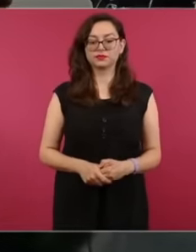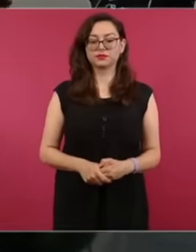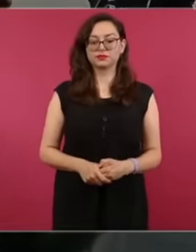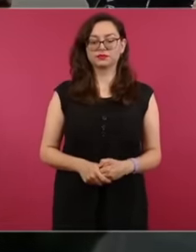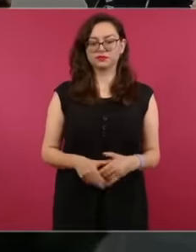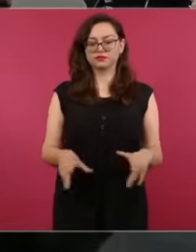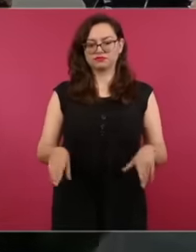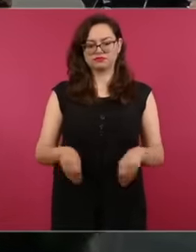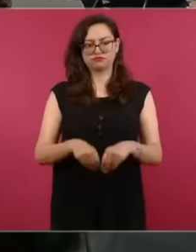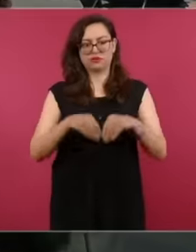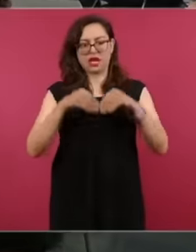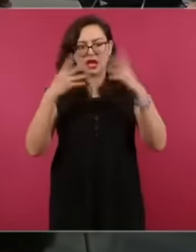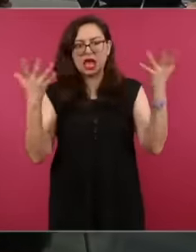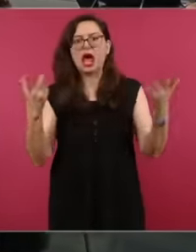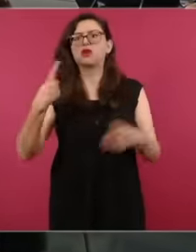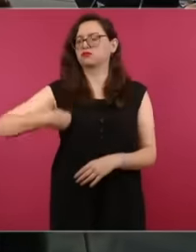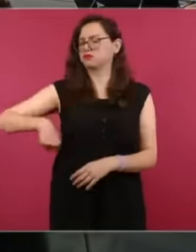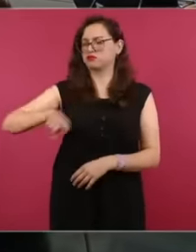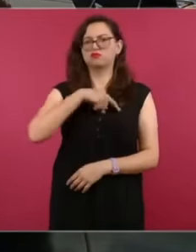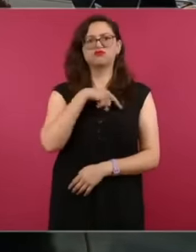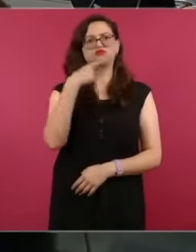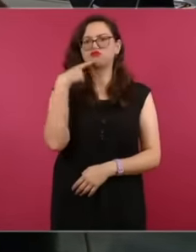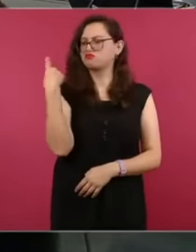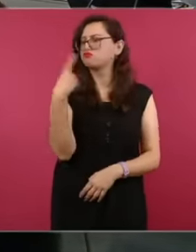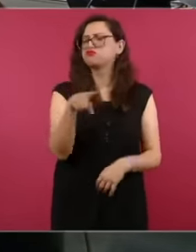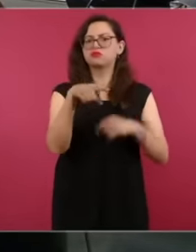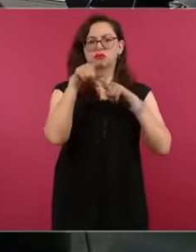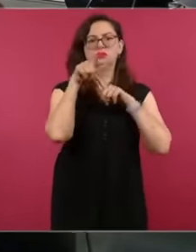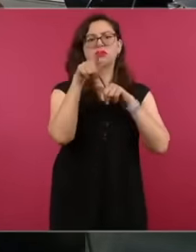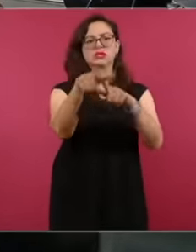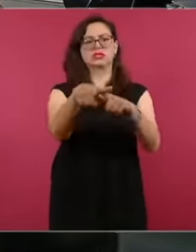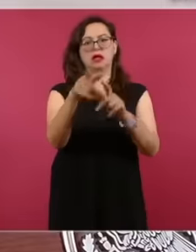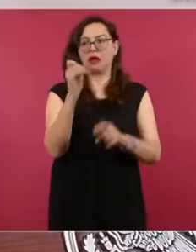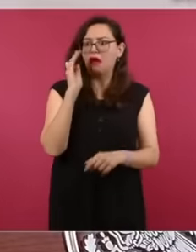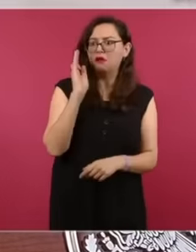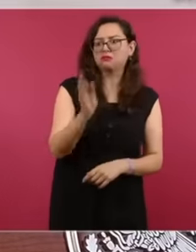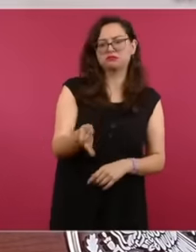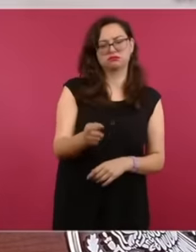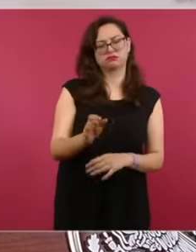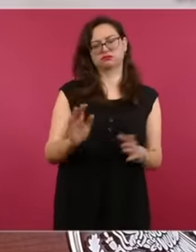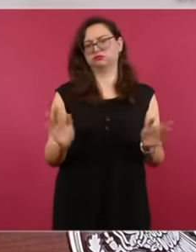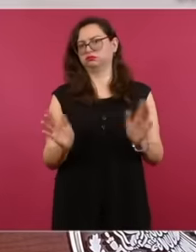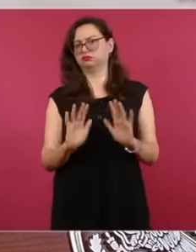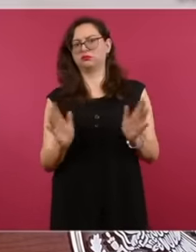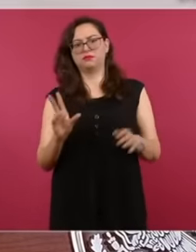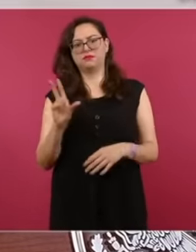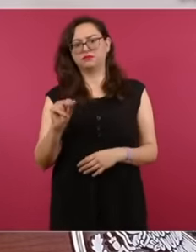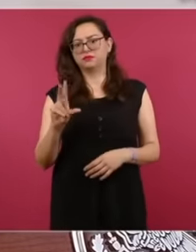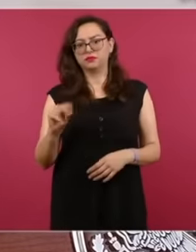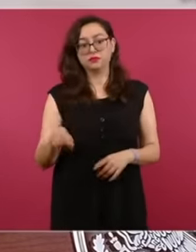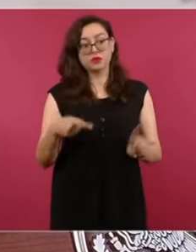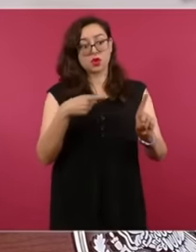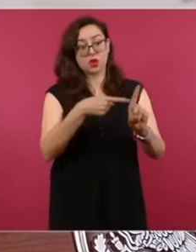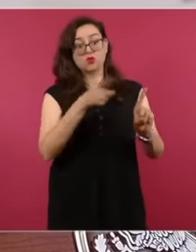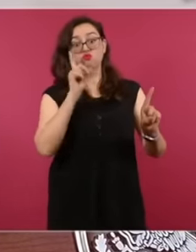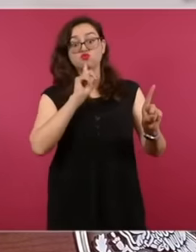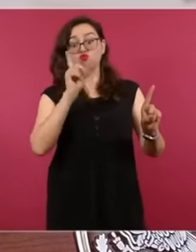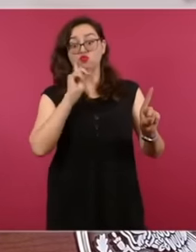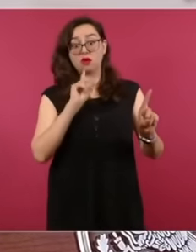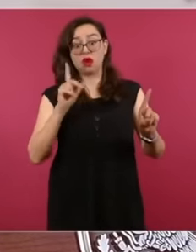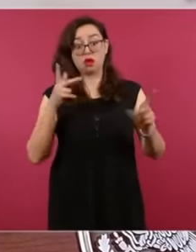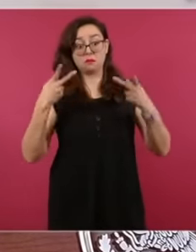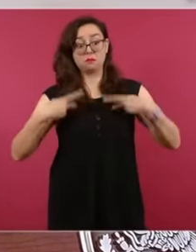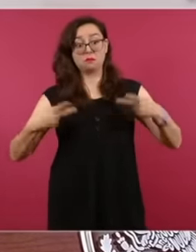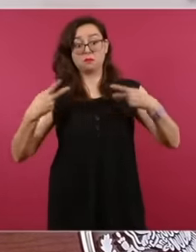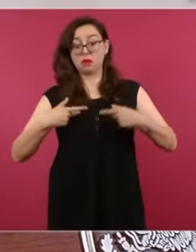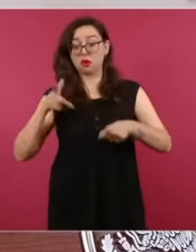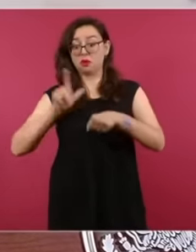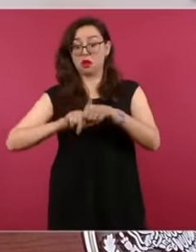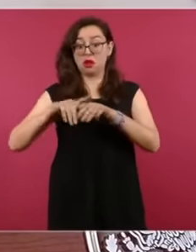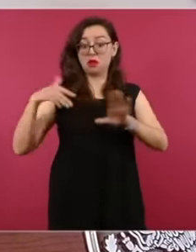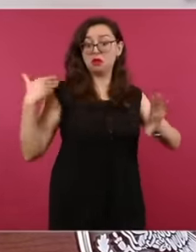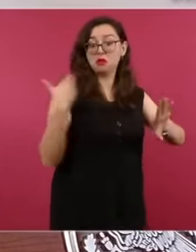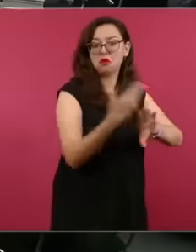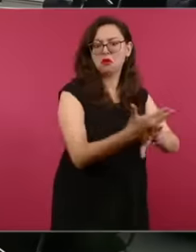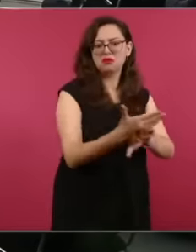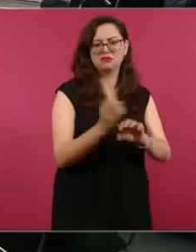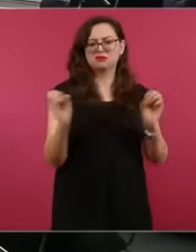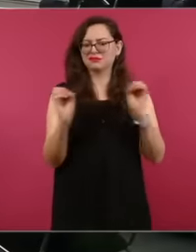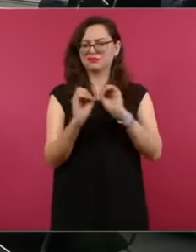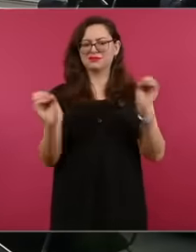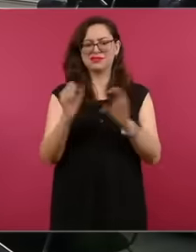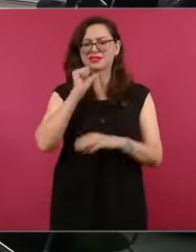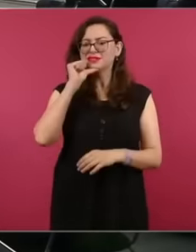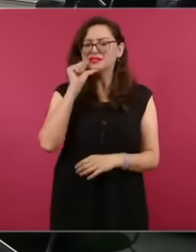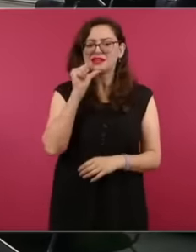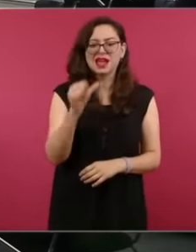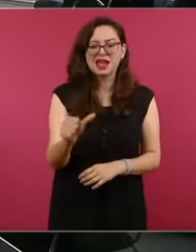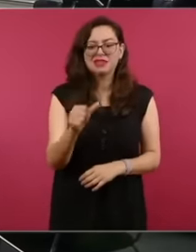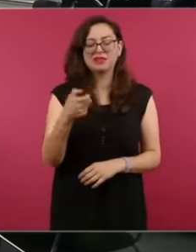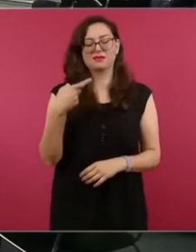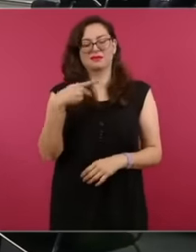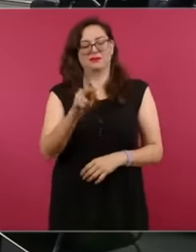like this and it is nothing personal but it turns out that this Claudio x González foundation